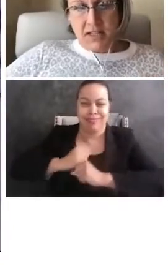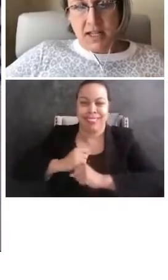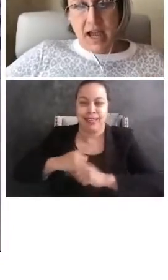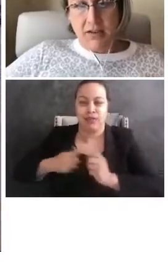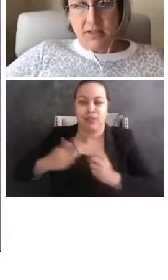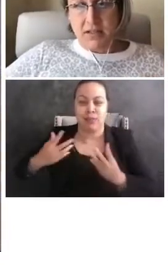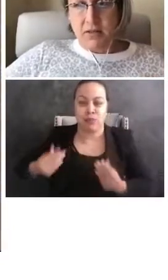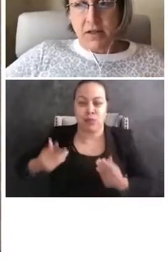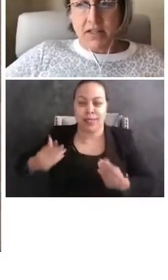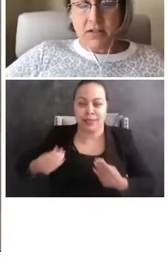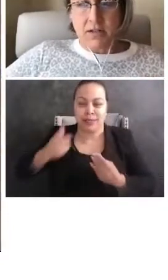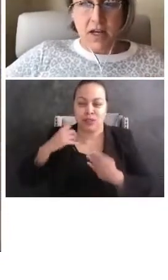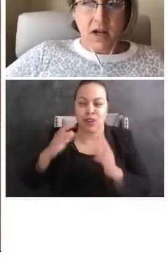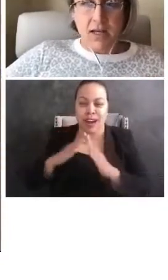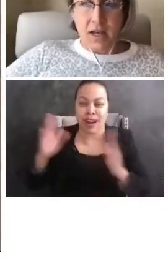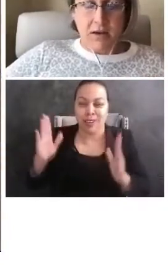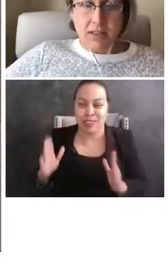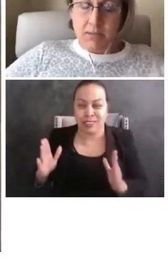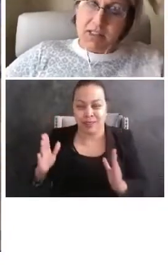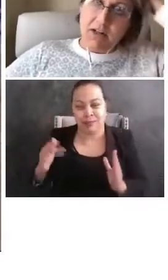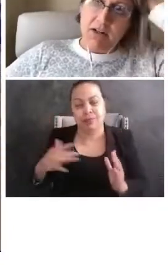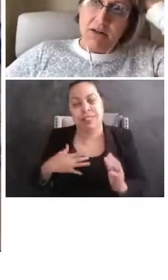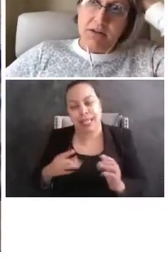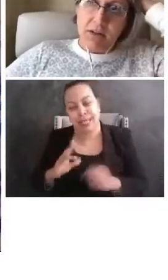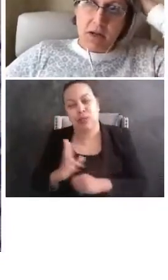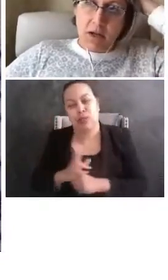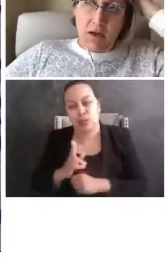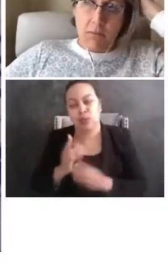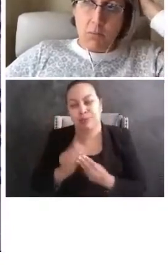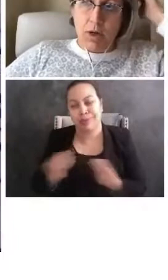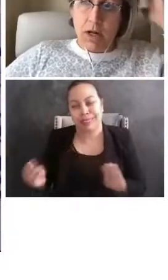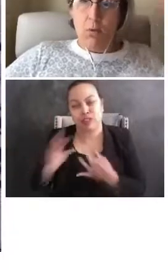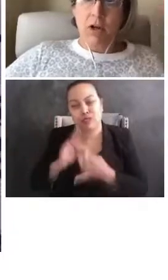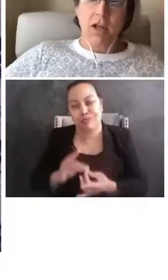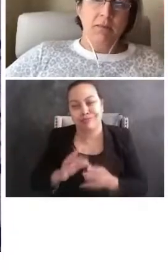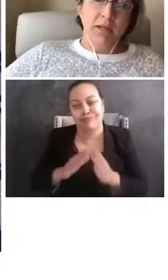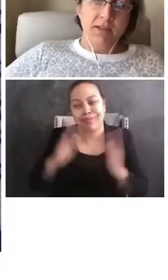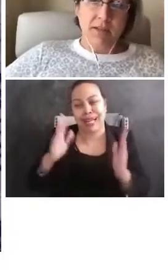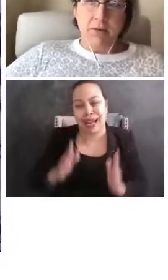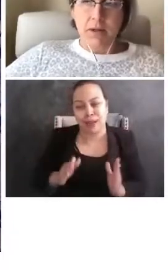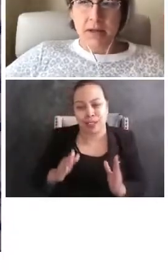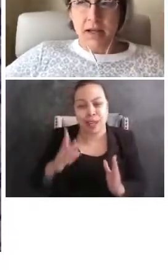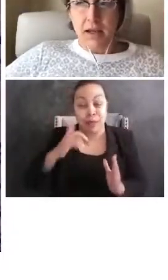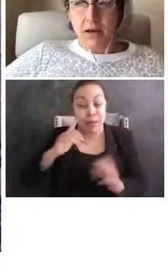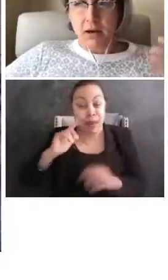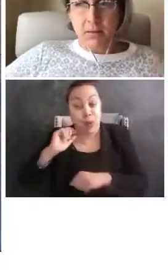protecting housing. I like to use a lot of housing materials in pieces like redlining.